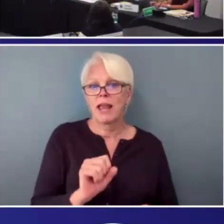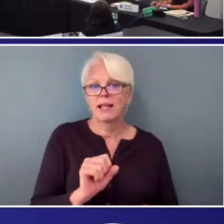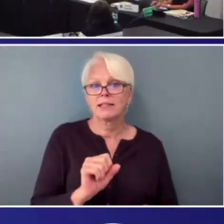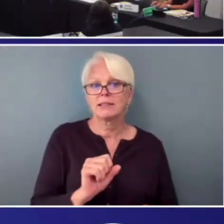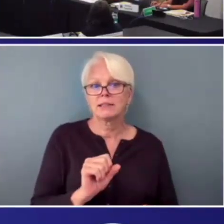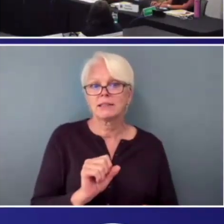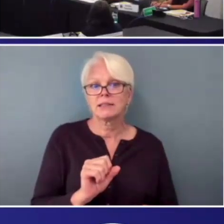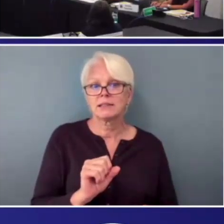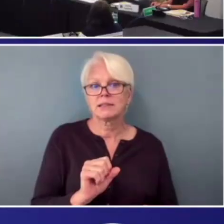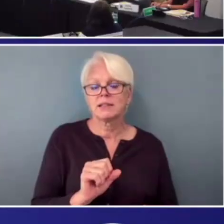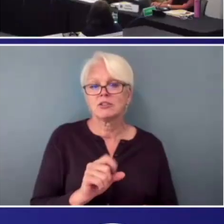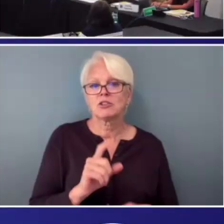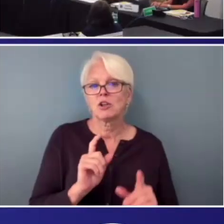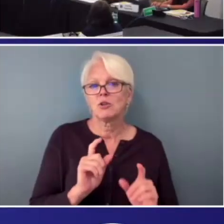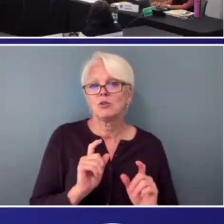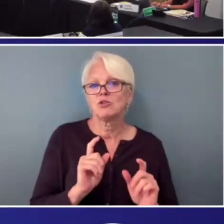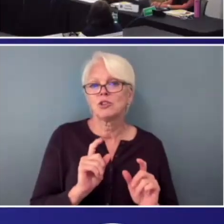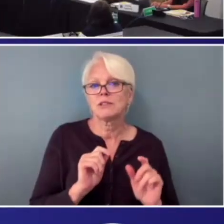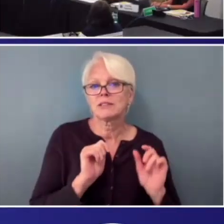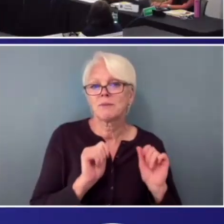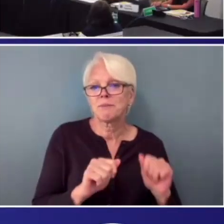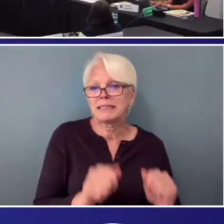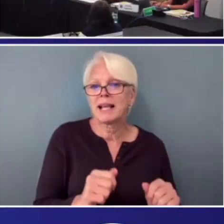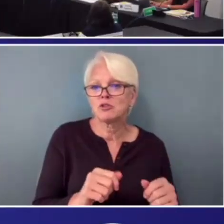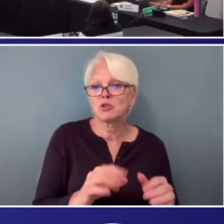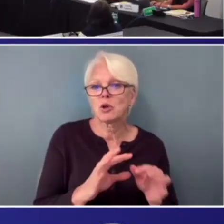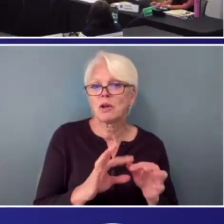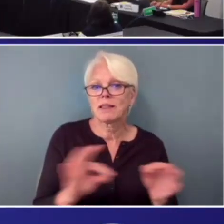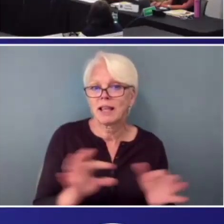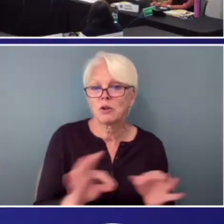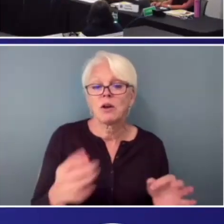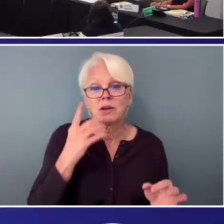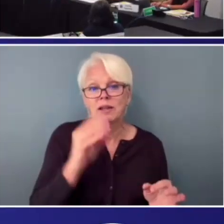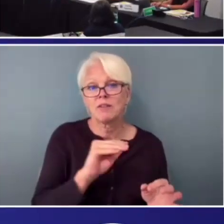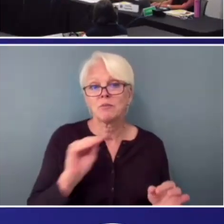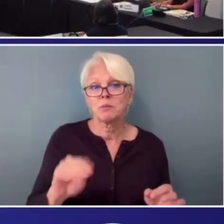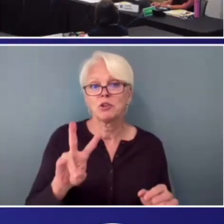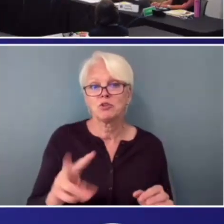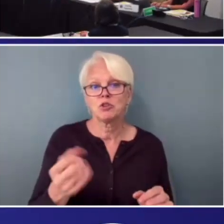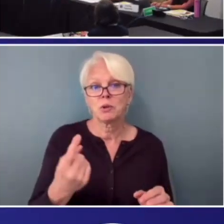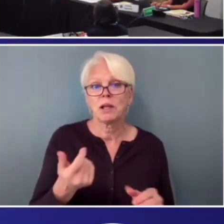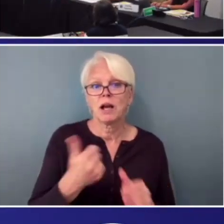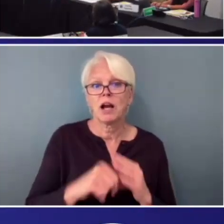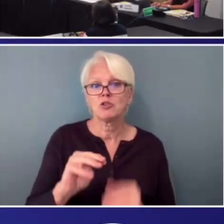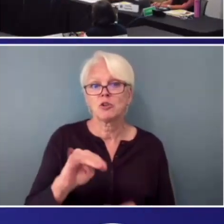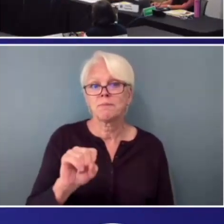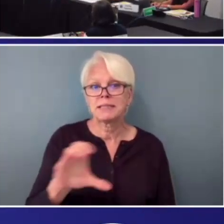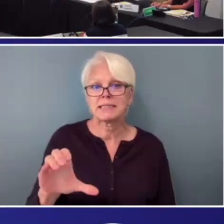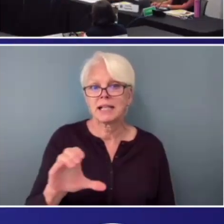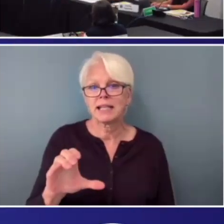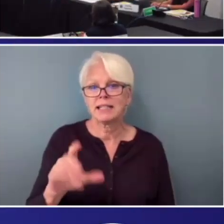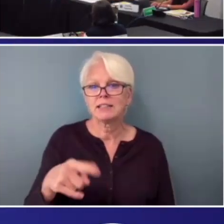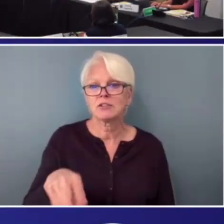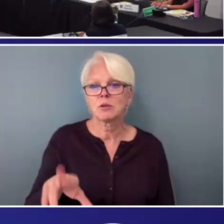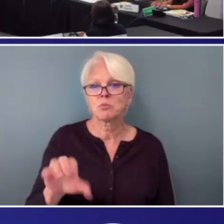potential language. And we think if we put it in 211, under miscellaneous provisions, it may make it easier.